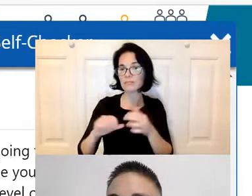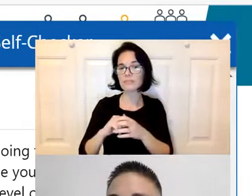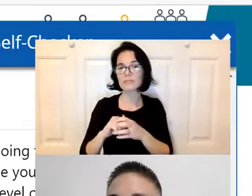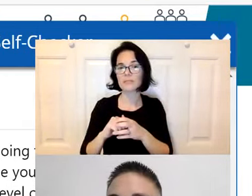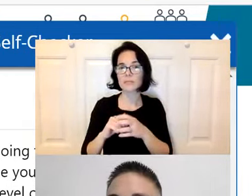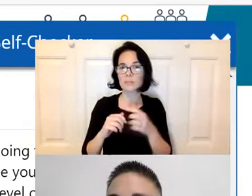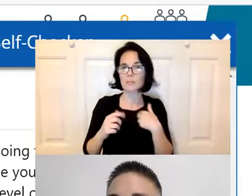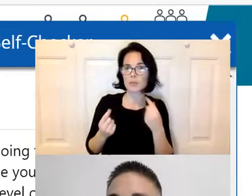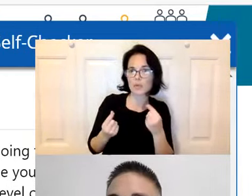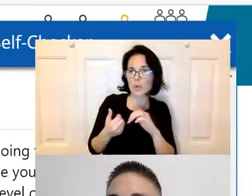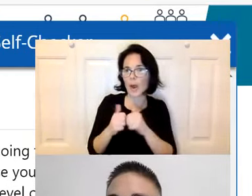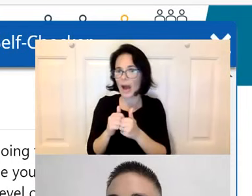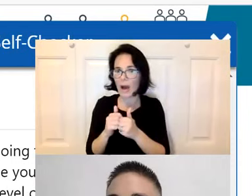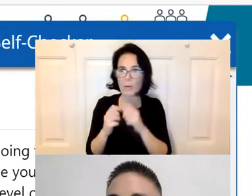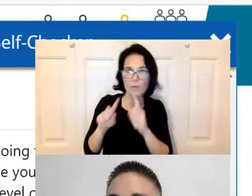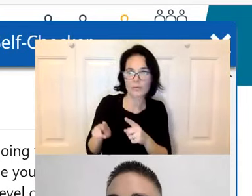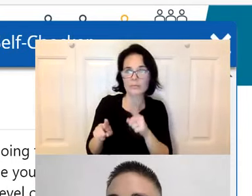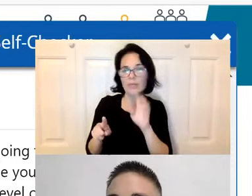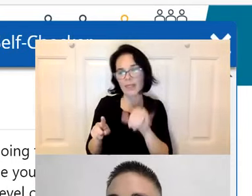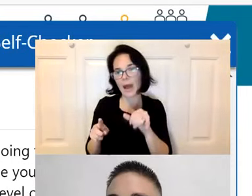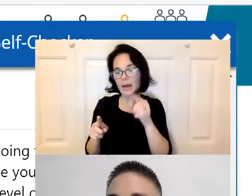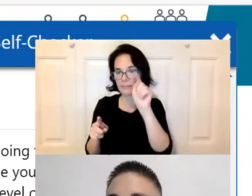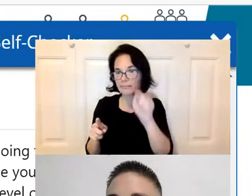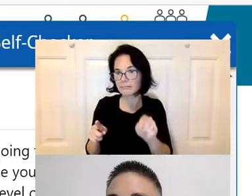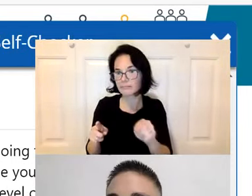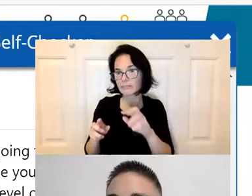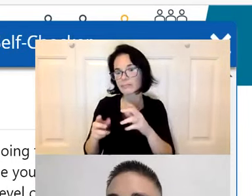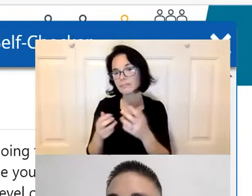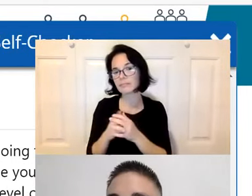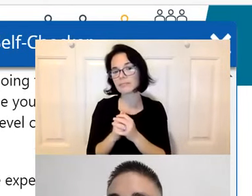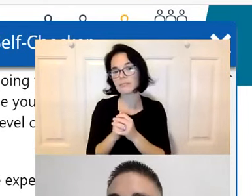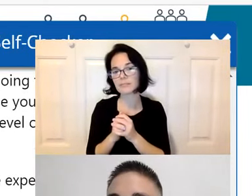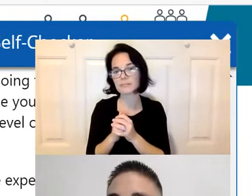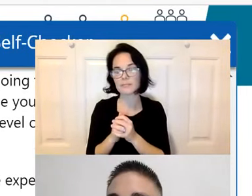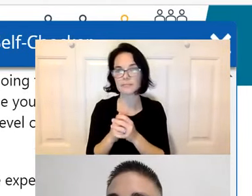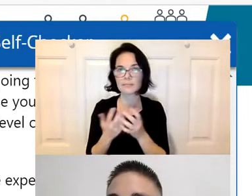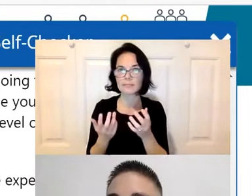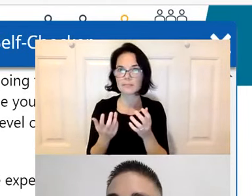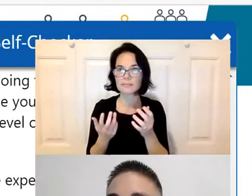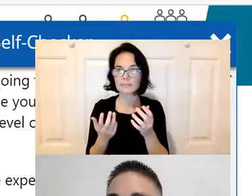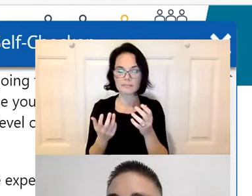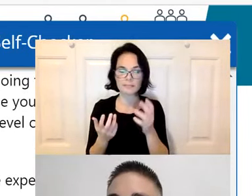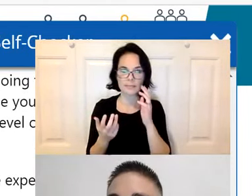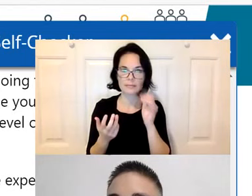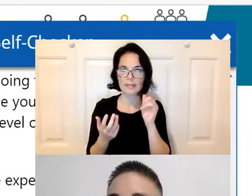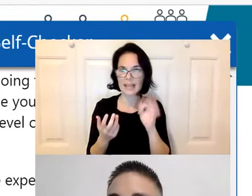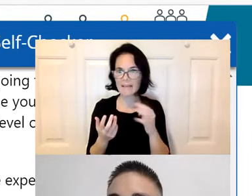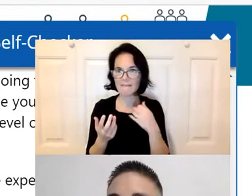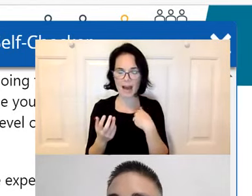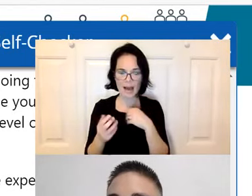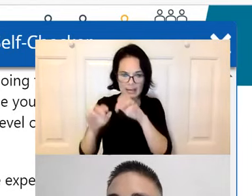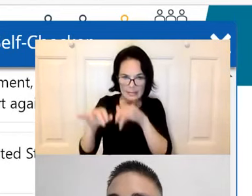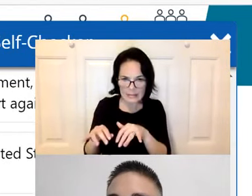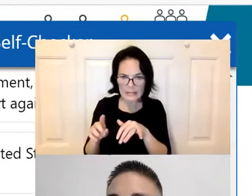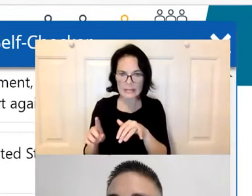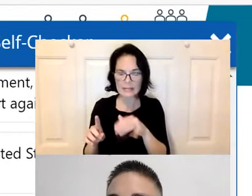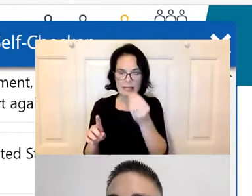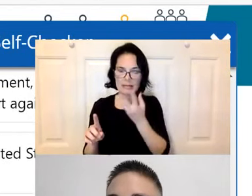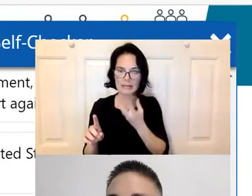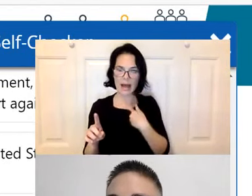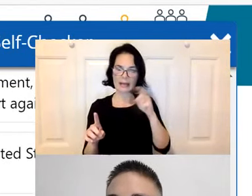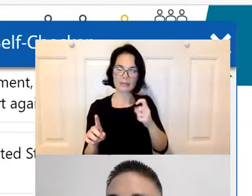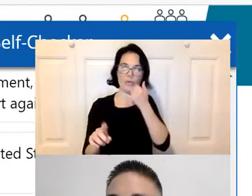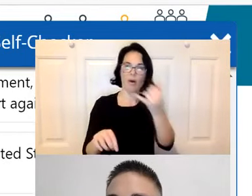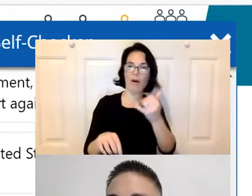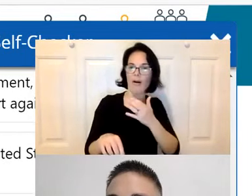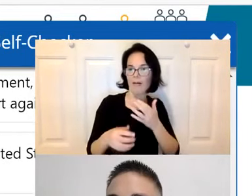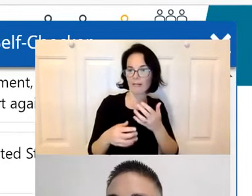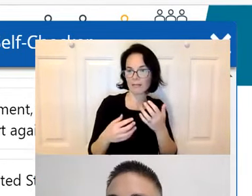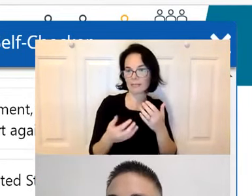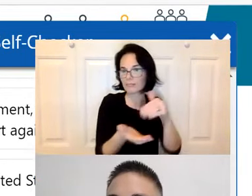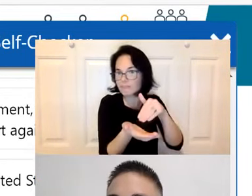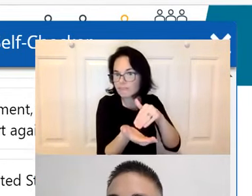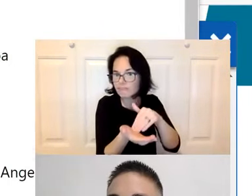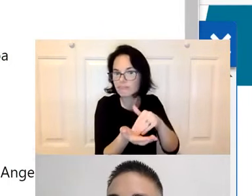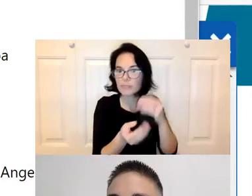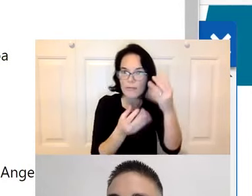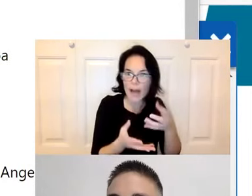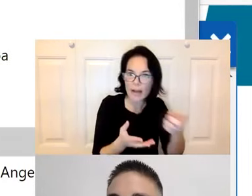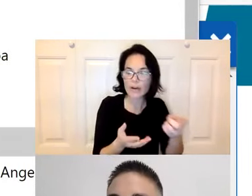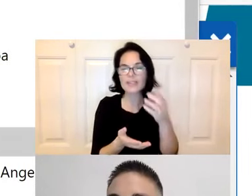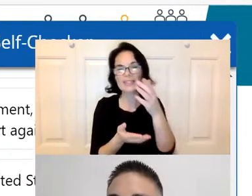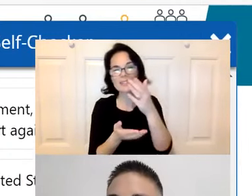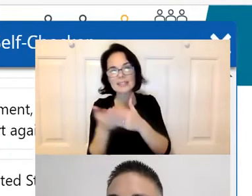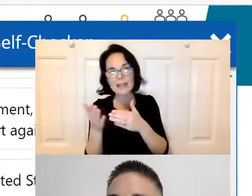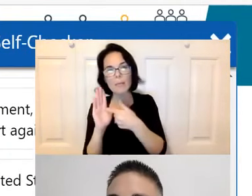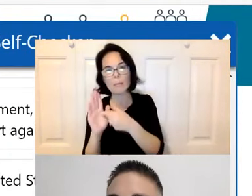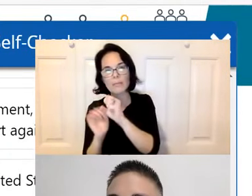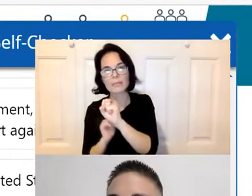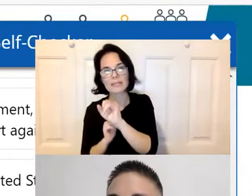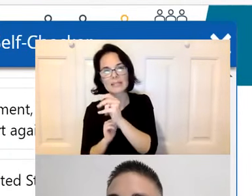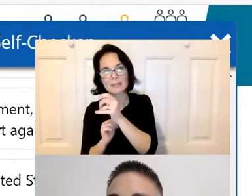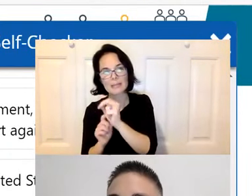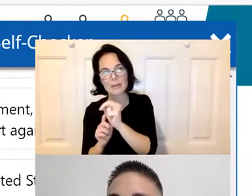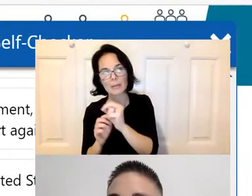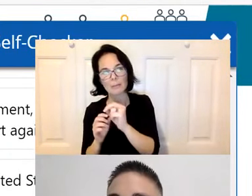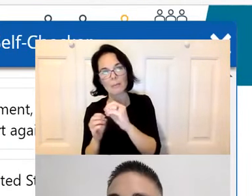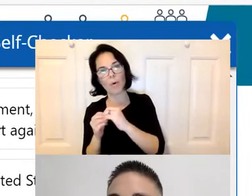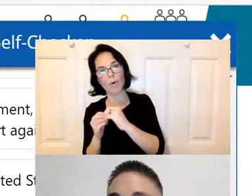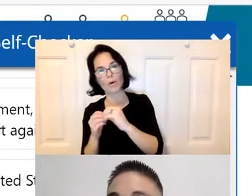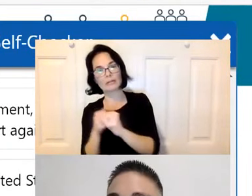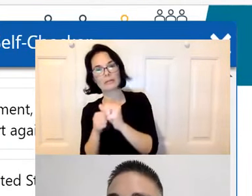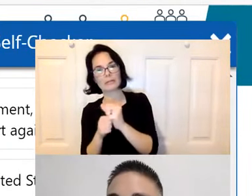This is what I wanted to show. So there’s something called the Swiss Cheese model or theory,